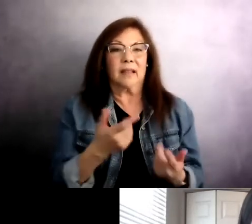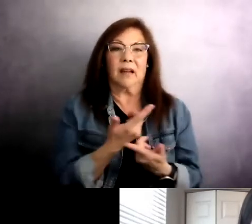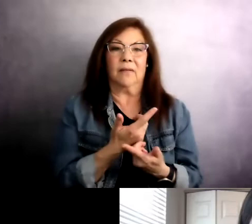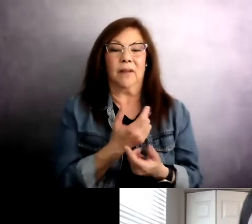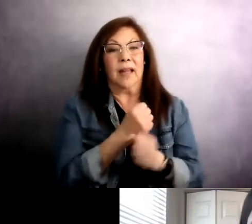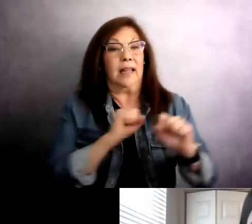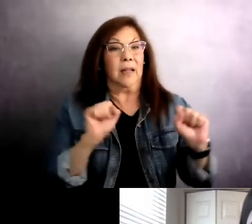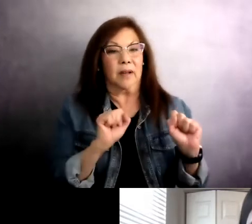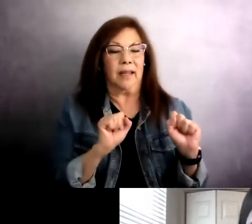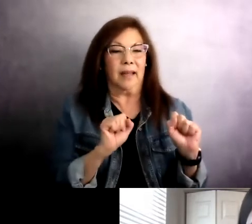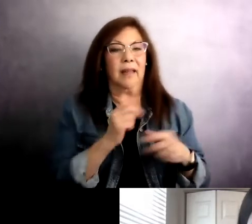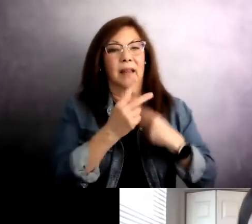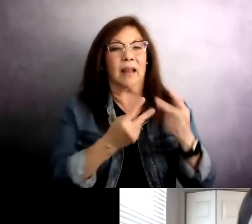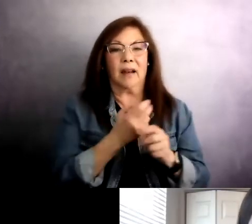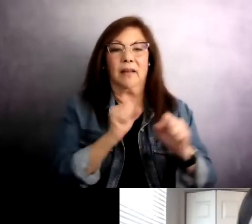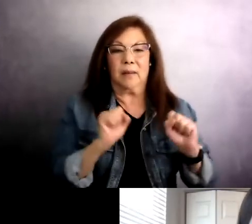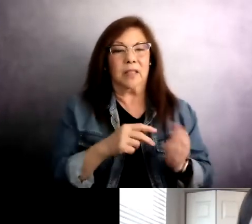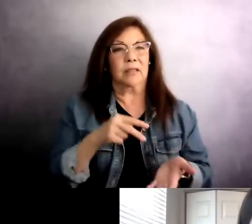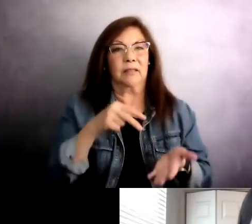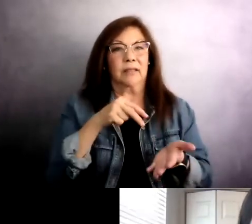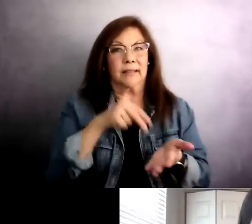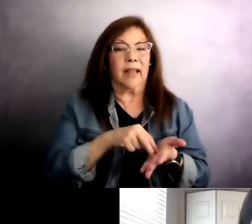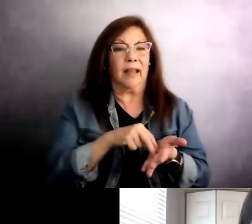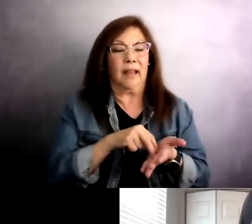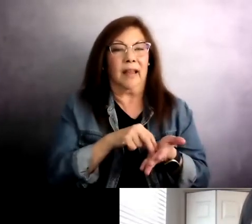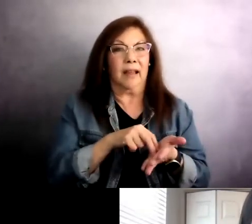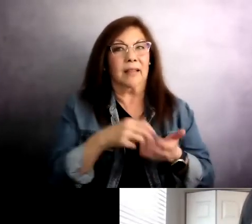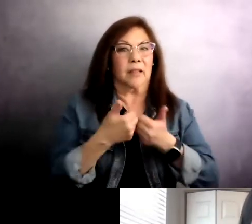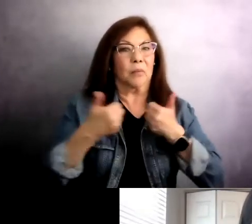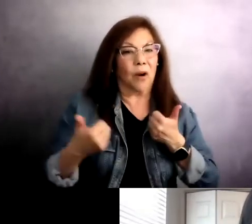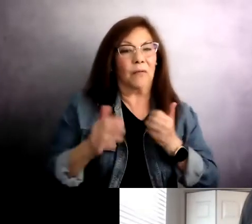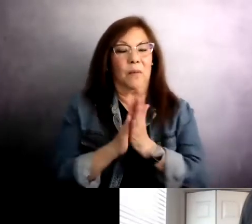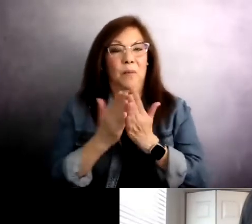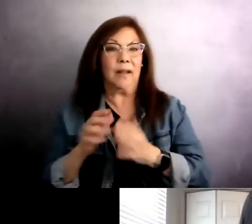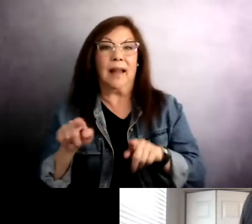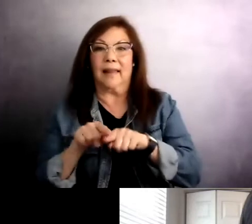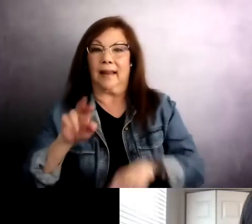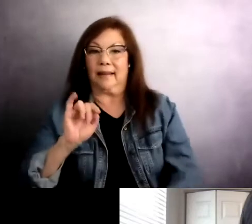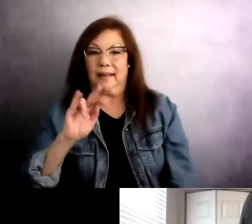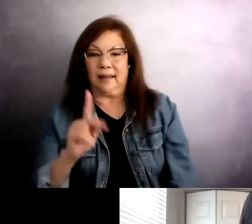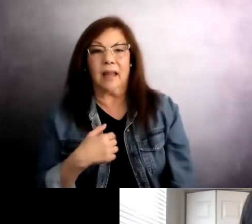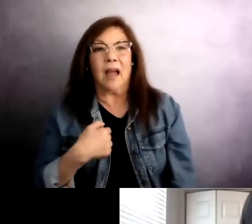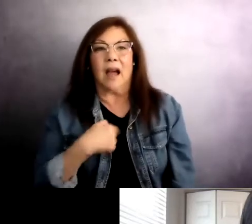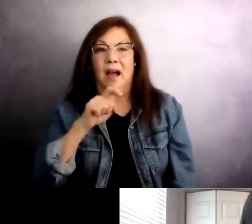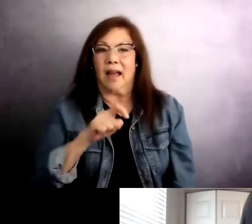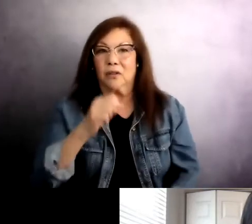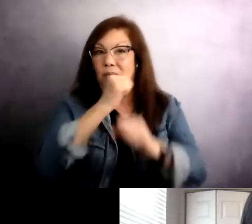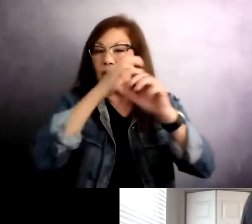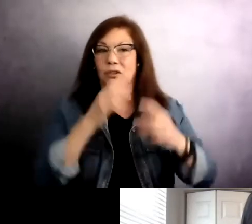This is much as Nick does, I can just imagine she has the dialogue in her head thinking